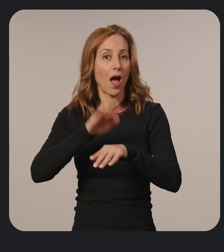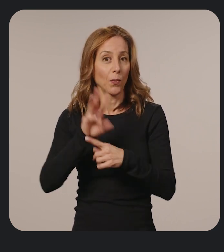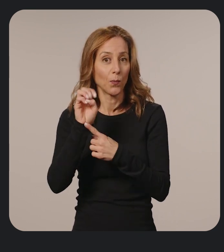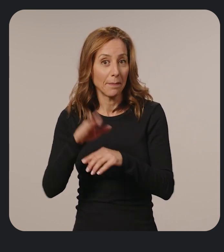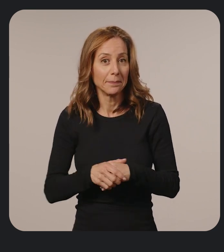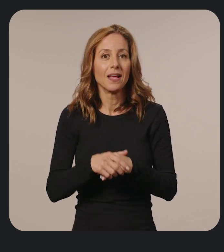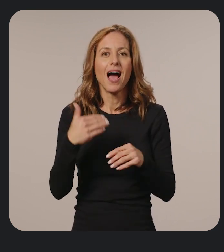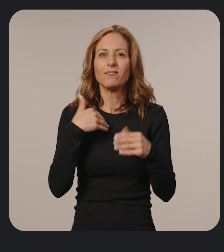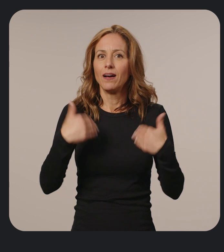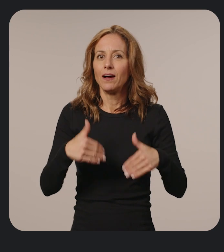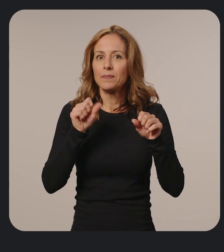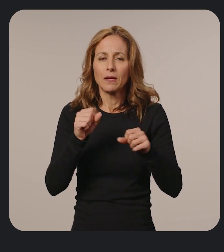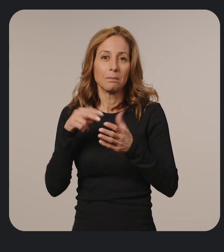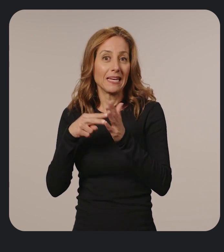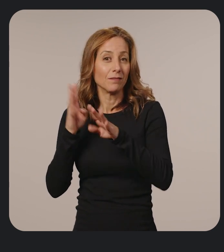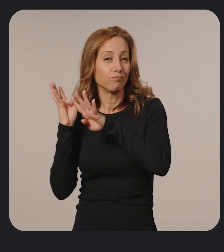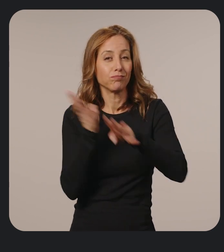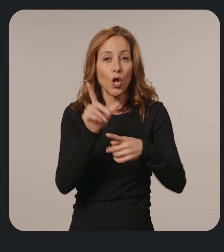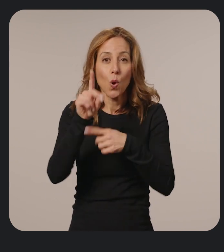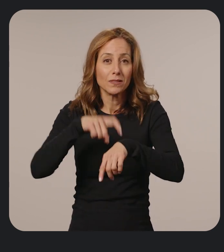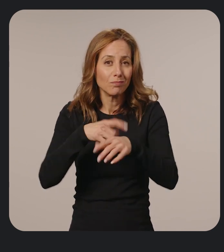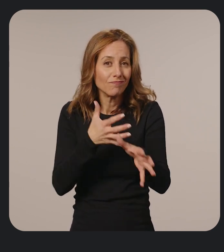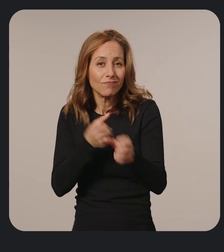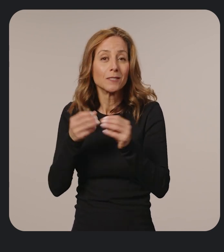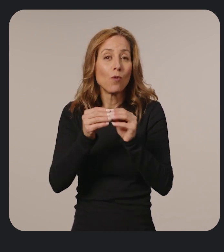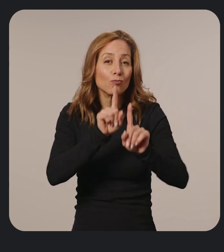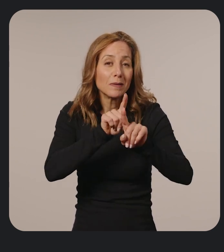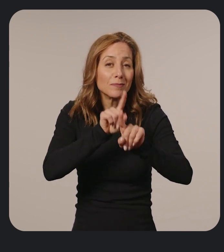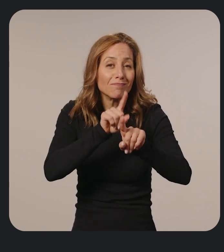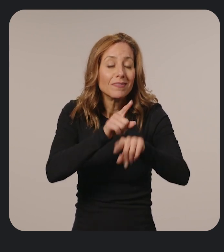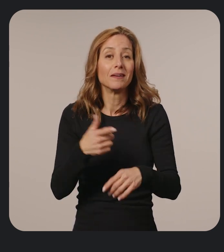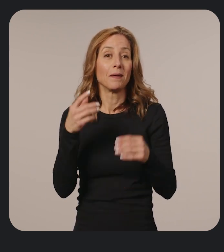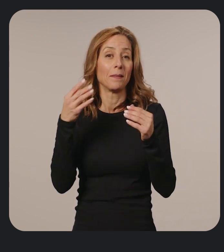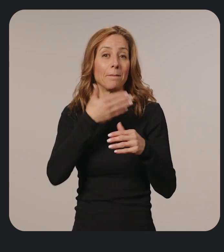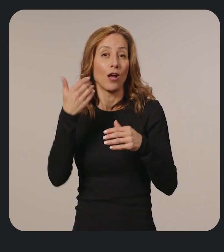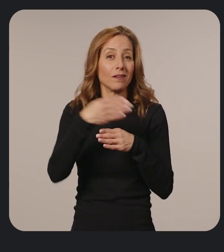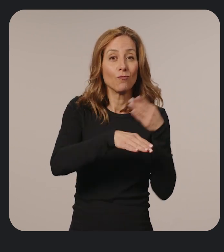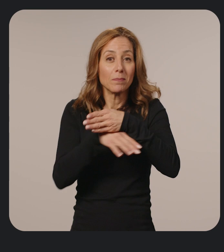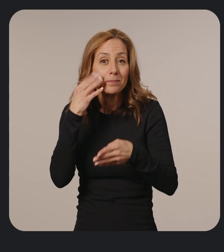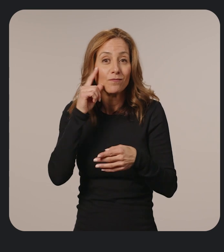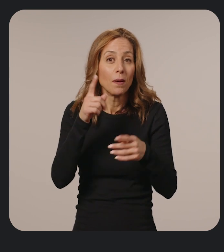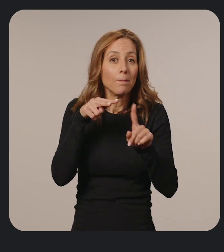running on the web. That has the potential to bring faster load times, more responsiveness, and a better interop experience for plugin